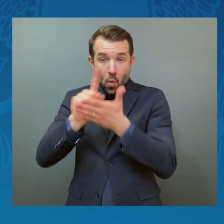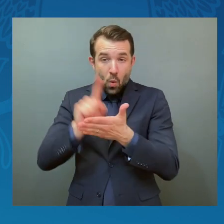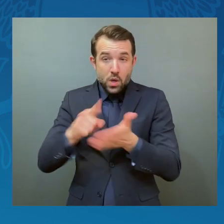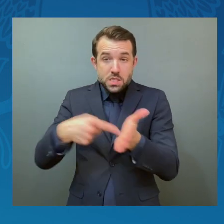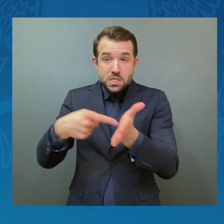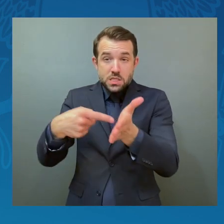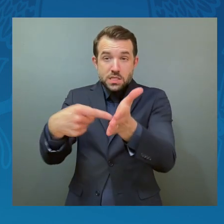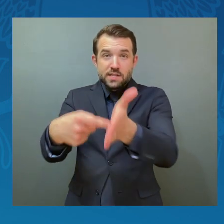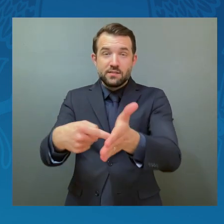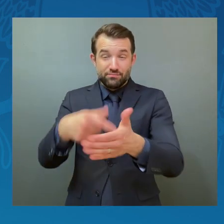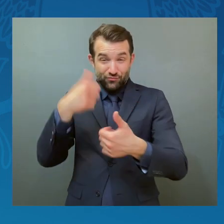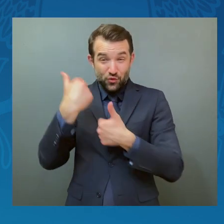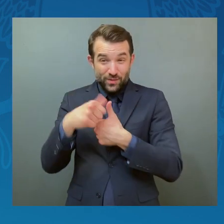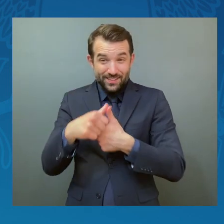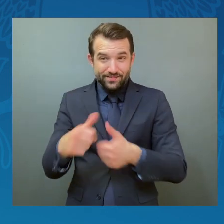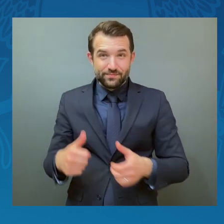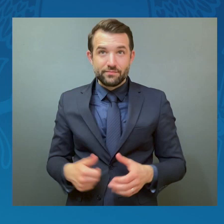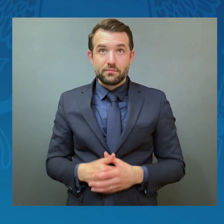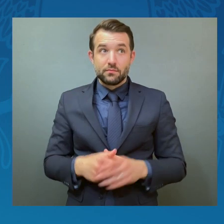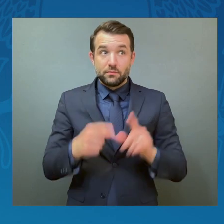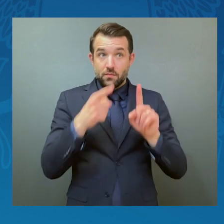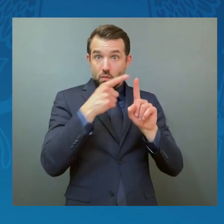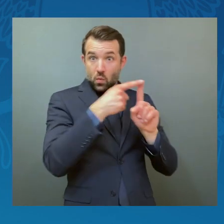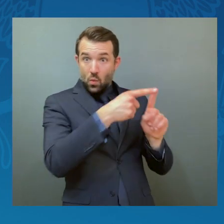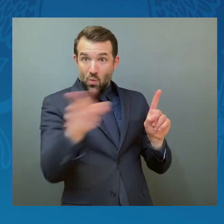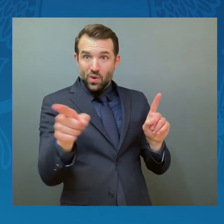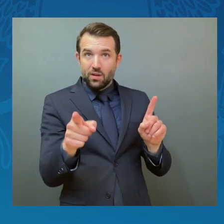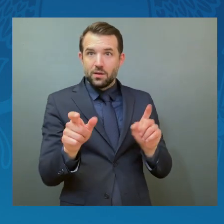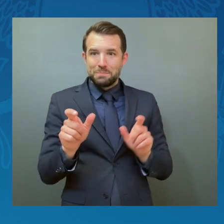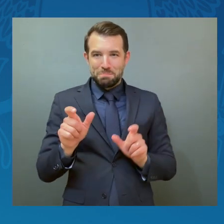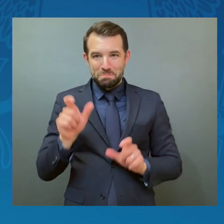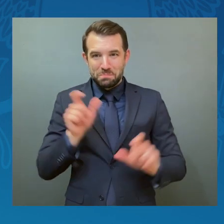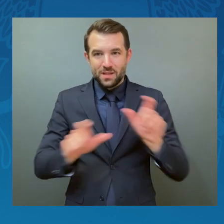Folks who are in the process of attempting to recover from an illness, for example.